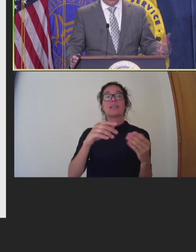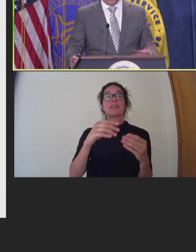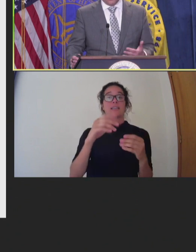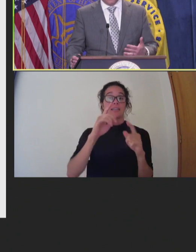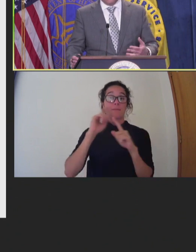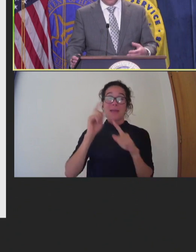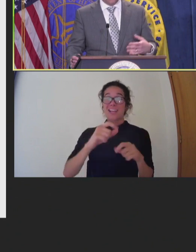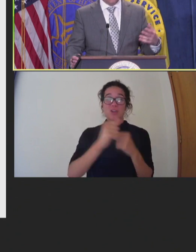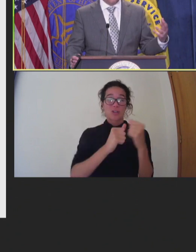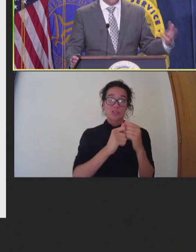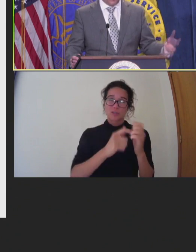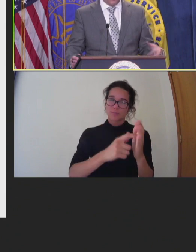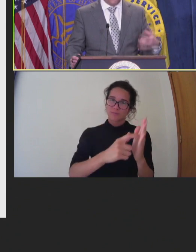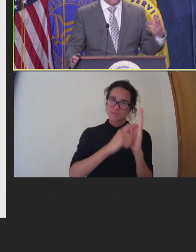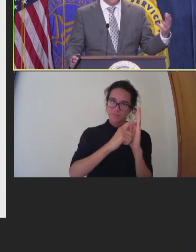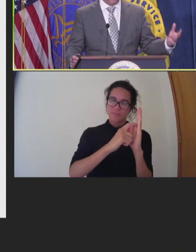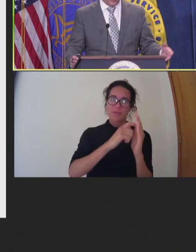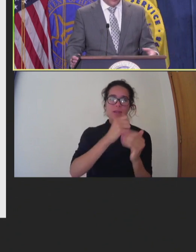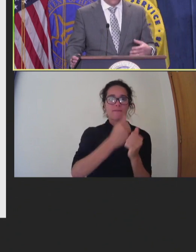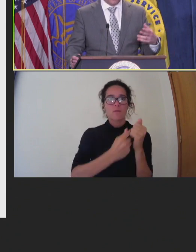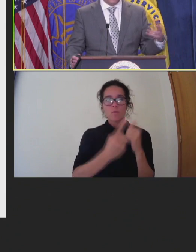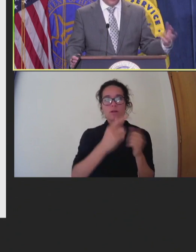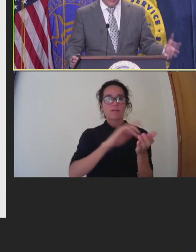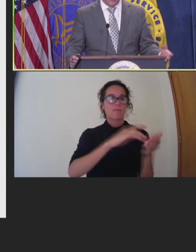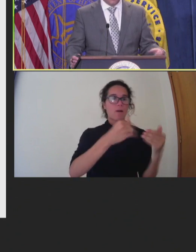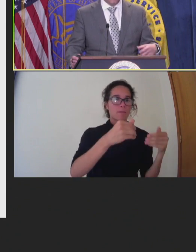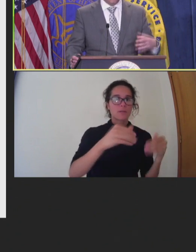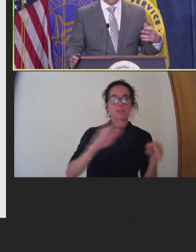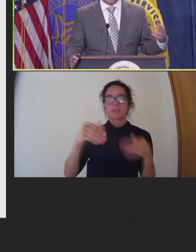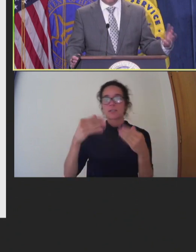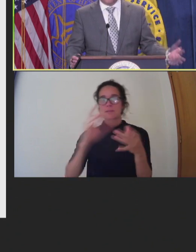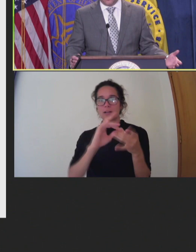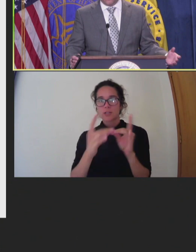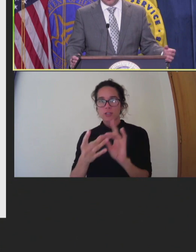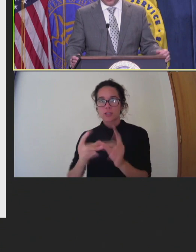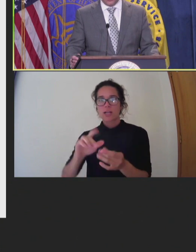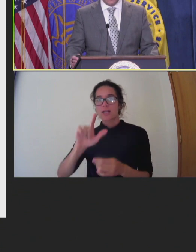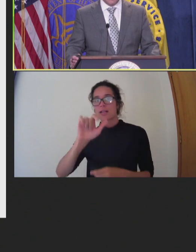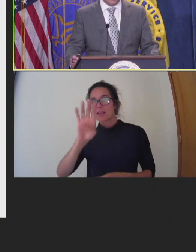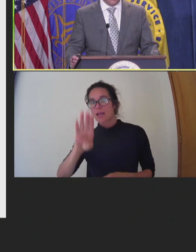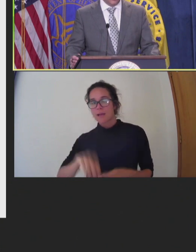likely stakeholders, pharmacy, supply chain, lab, our public affairs, and marketing team.